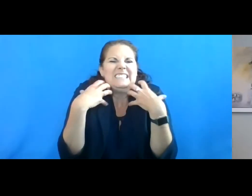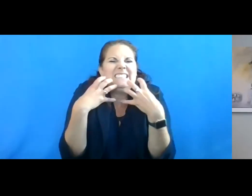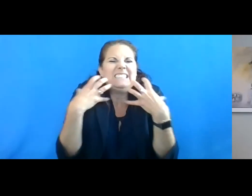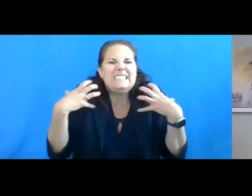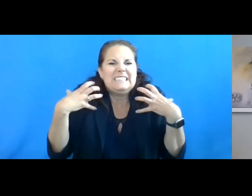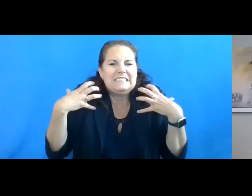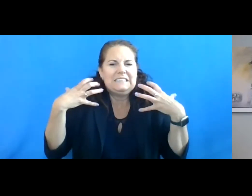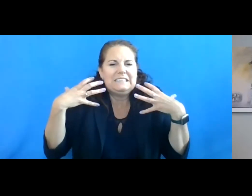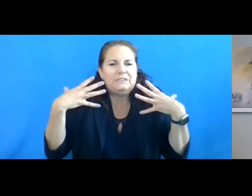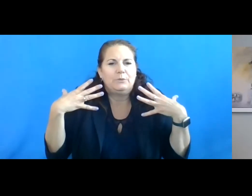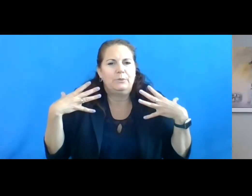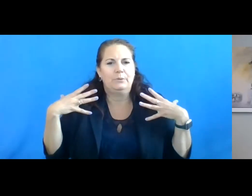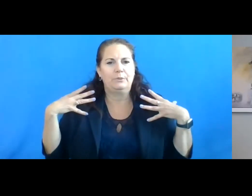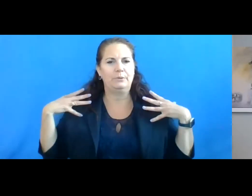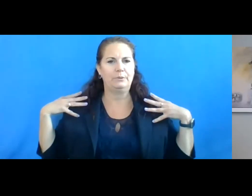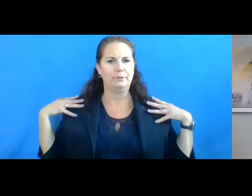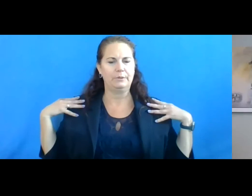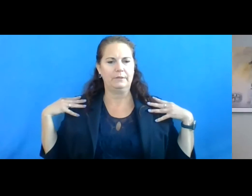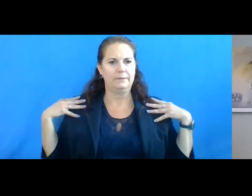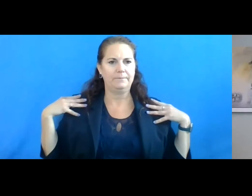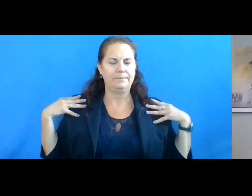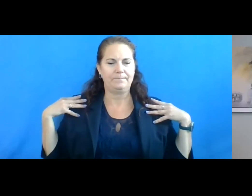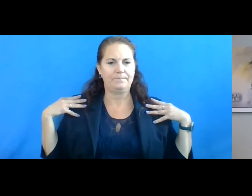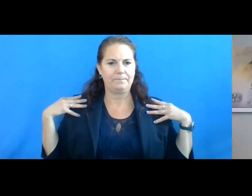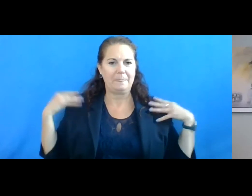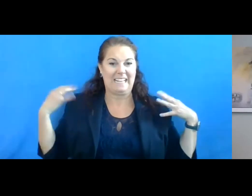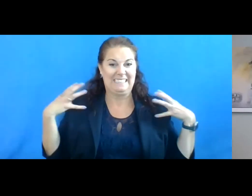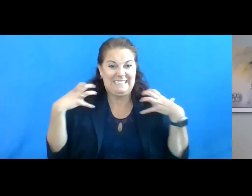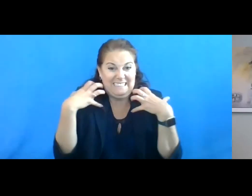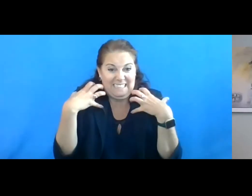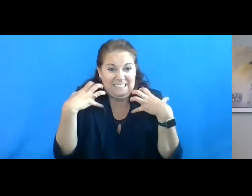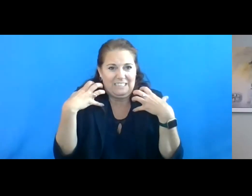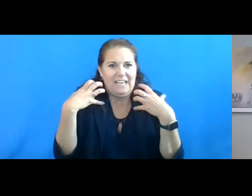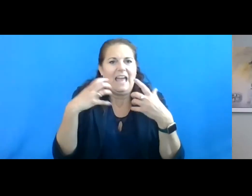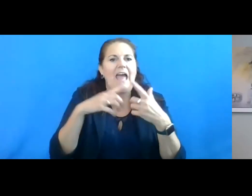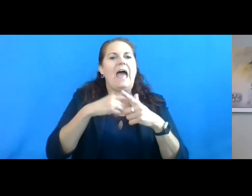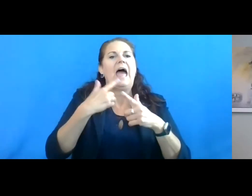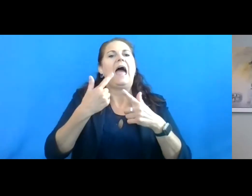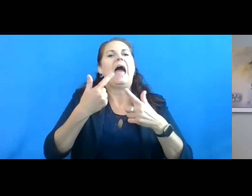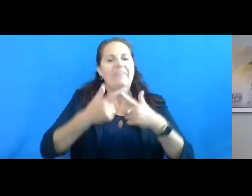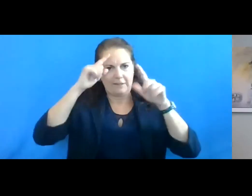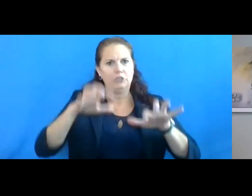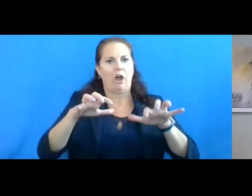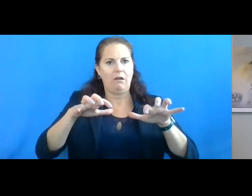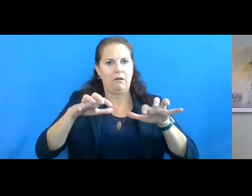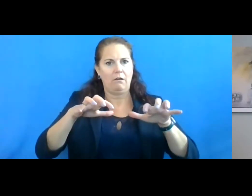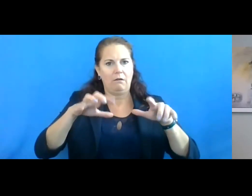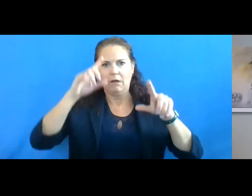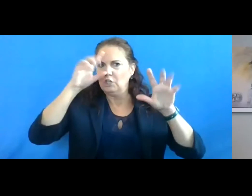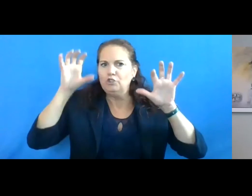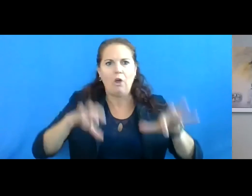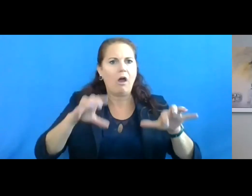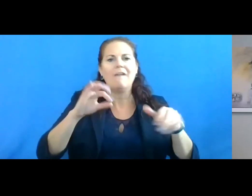Then there is the tension and then there’s the shock of whatever it is that happens.